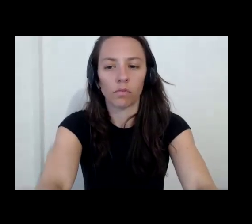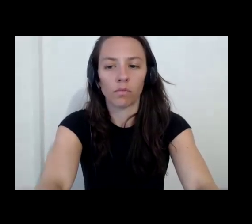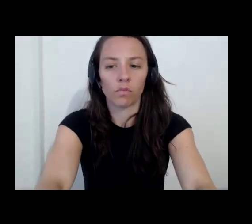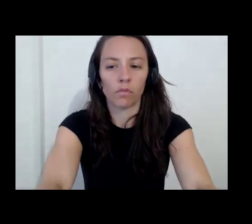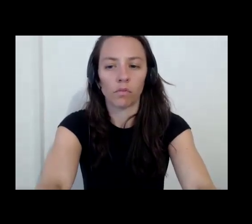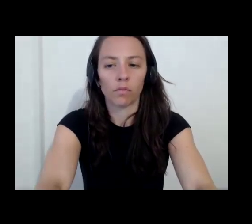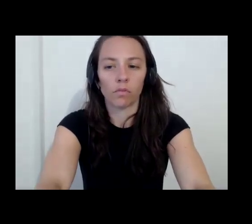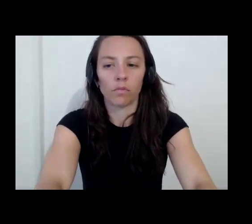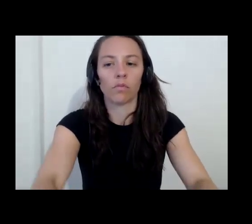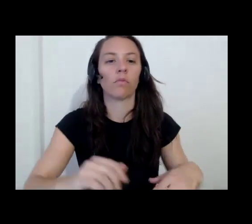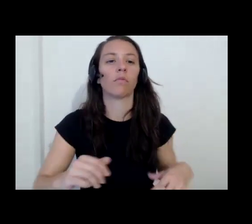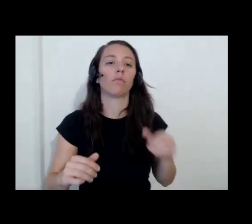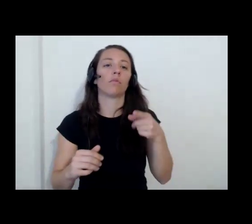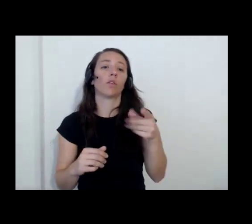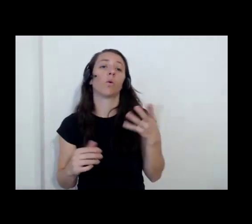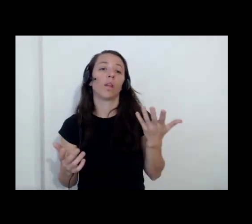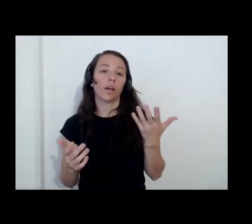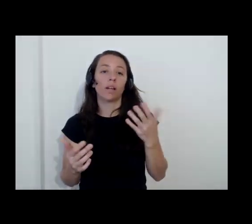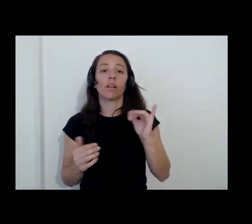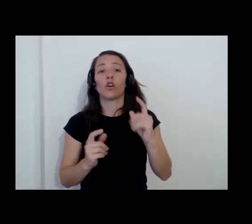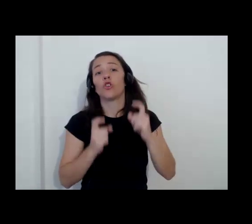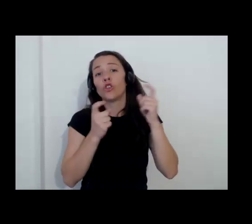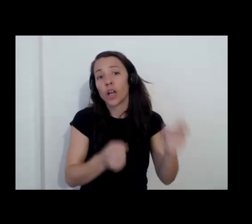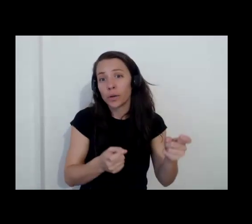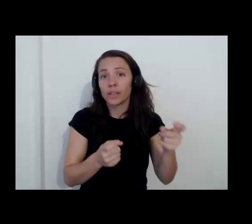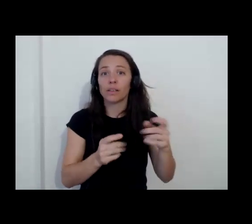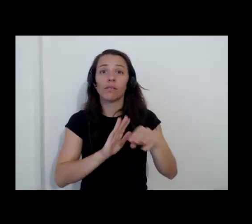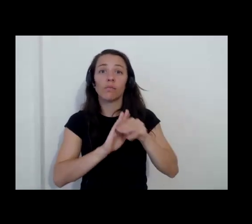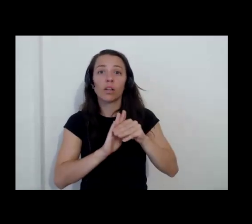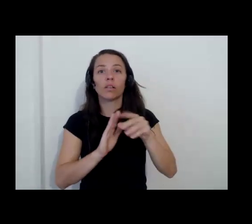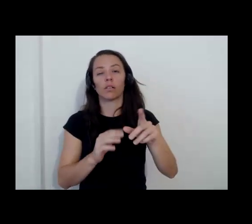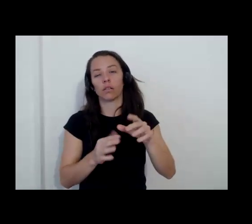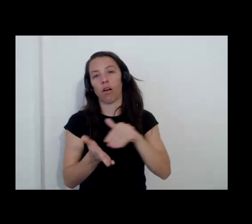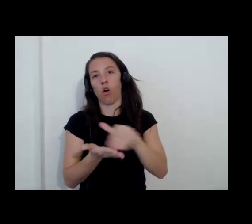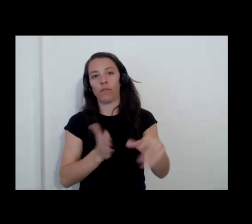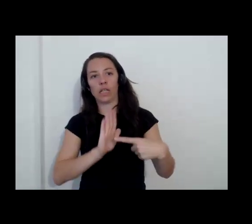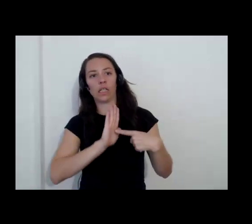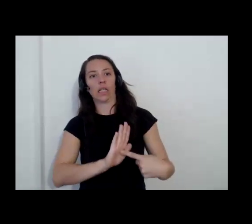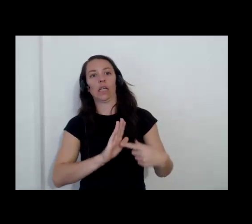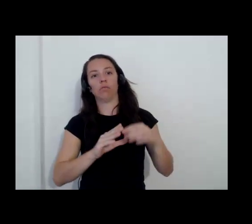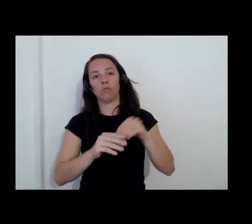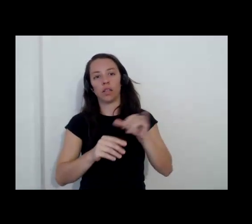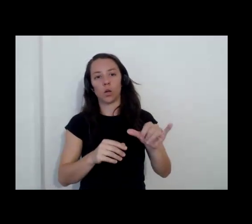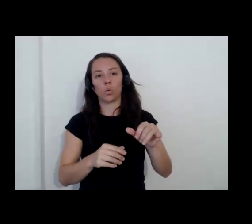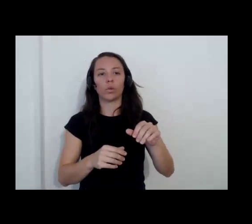often play out within the film, TV and media that we watch and they also enforce really